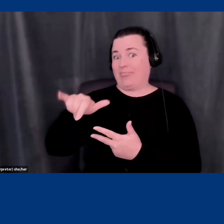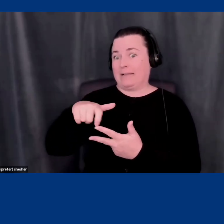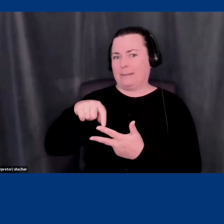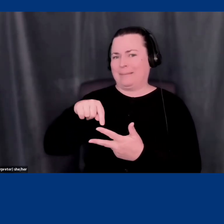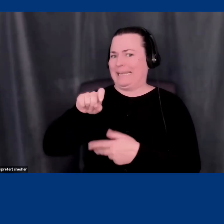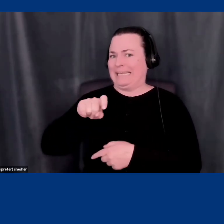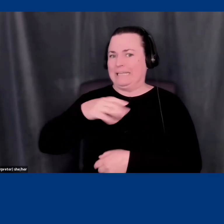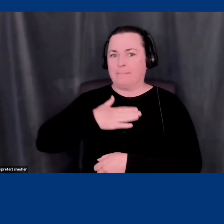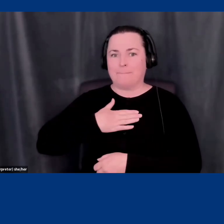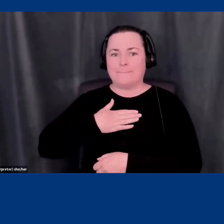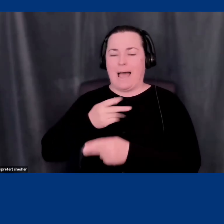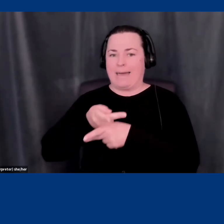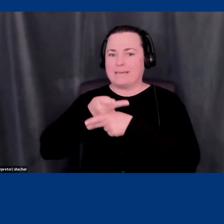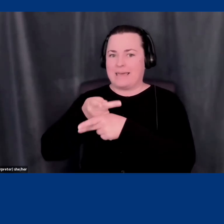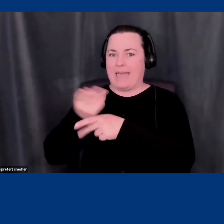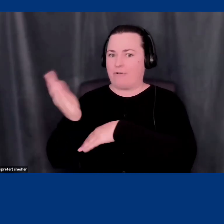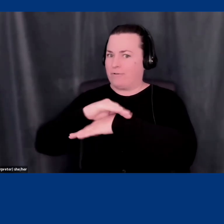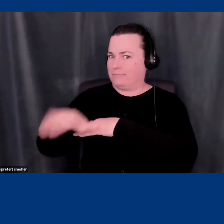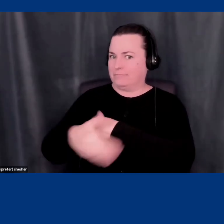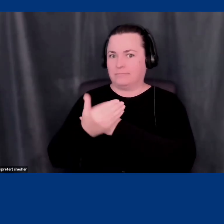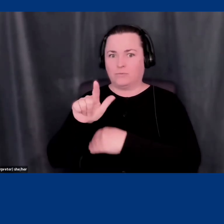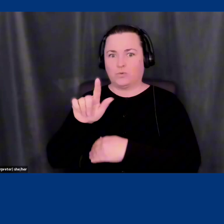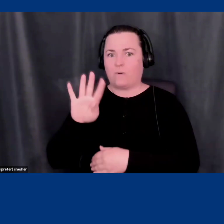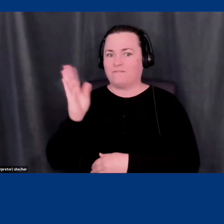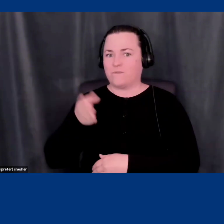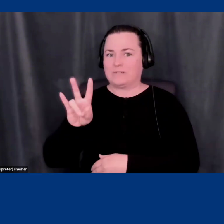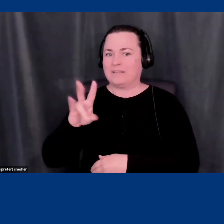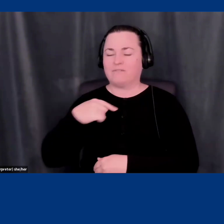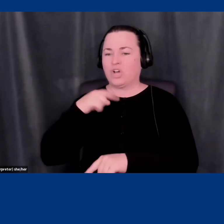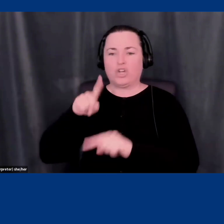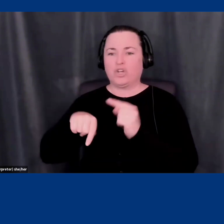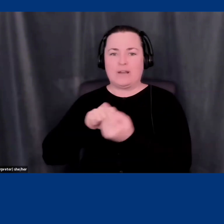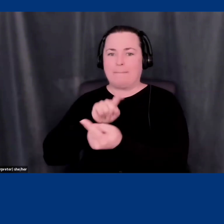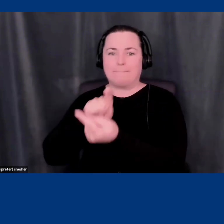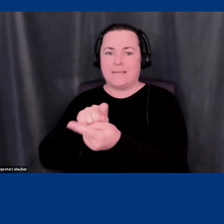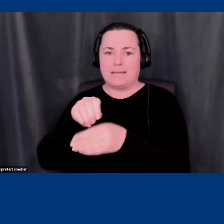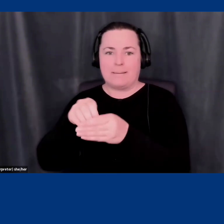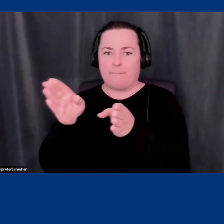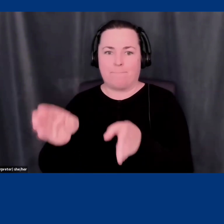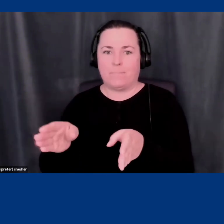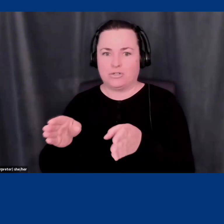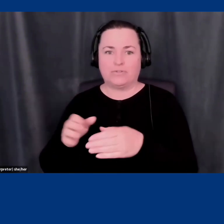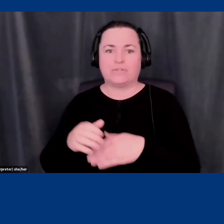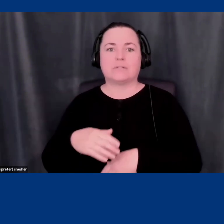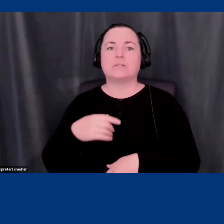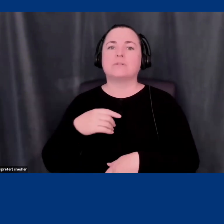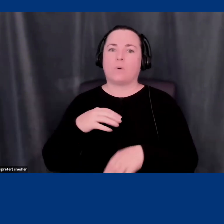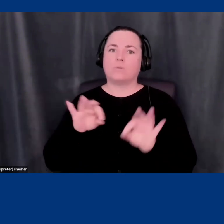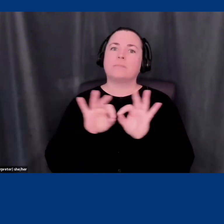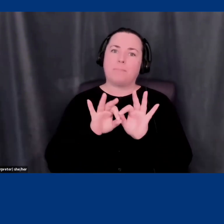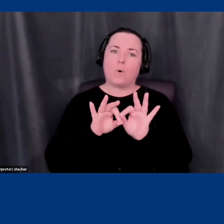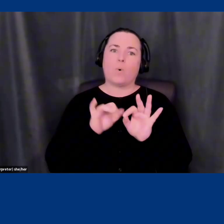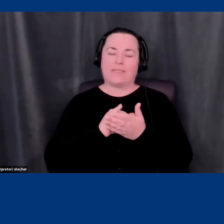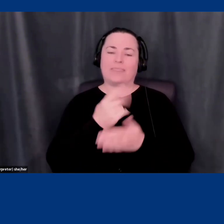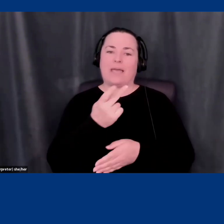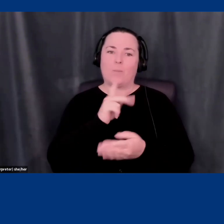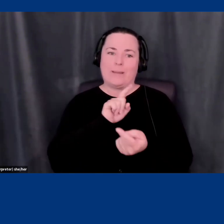really meet in person or he would elope. So it was important that we met online a lot of the times.